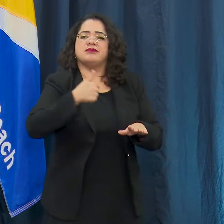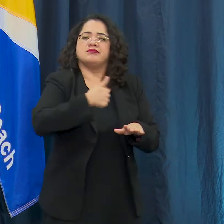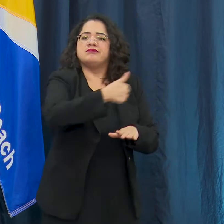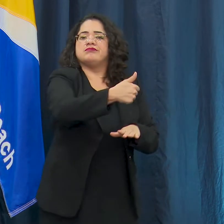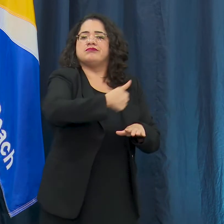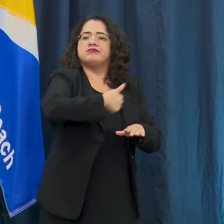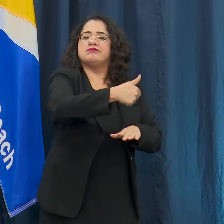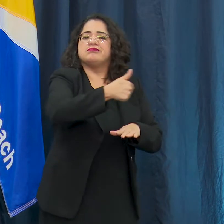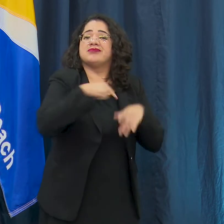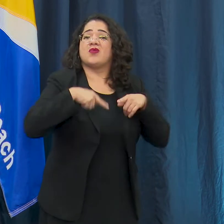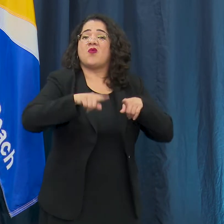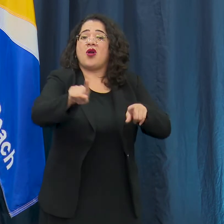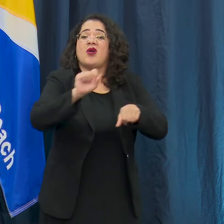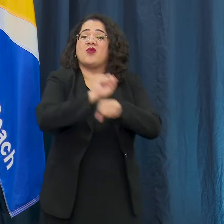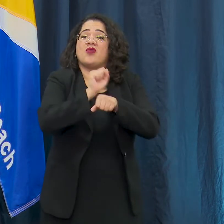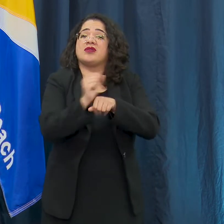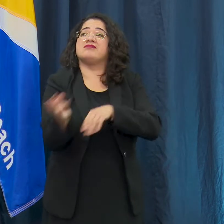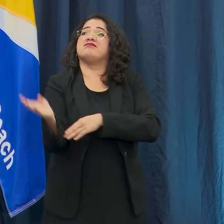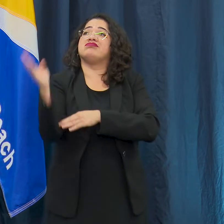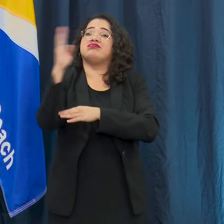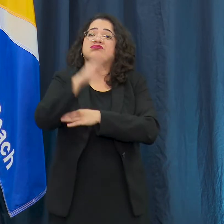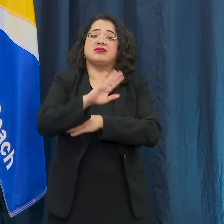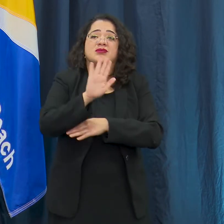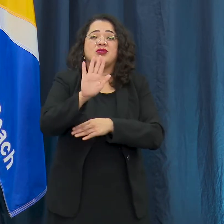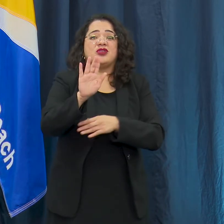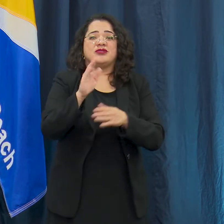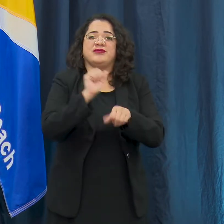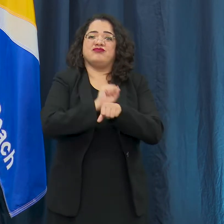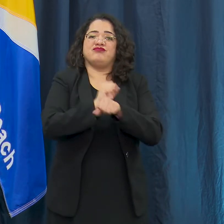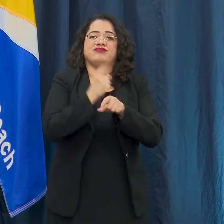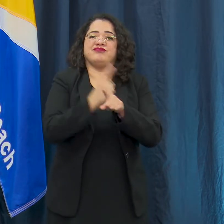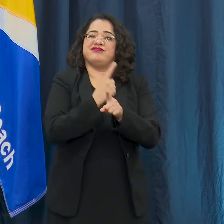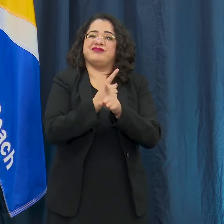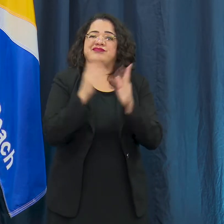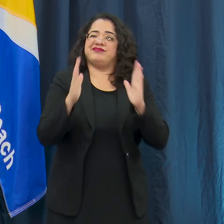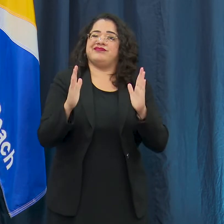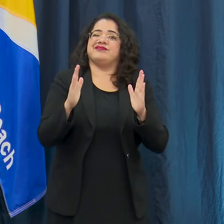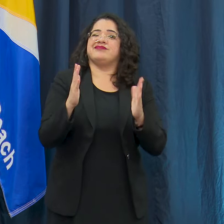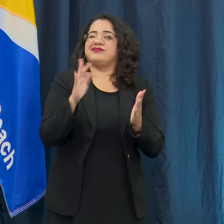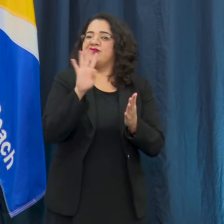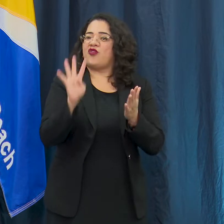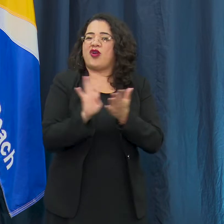people know that if you have a question and you want to make sure that you